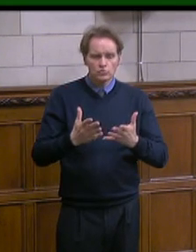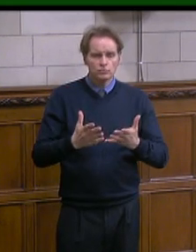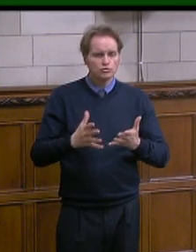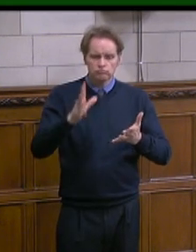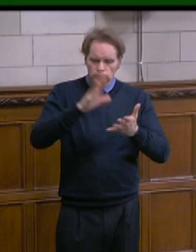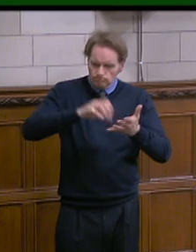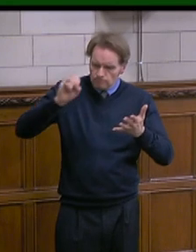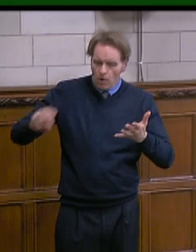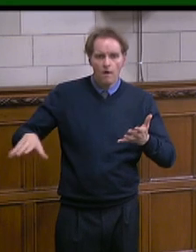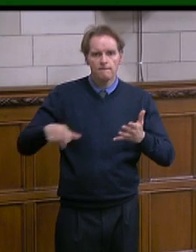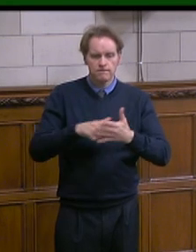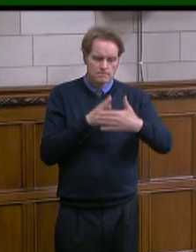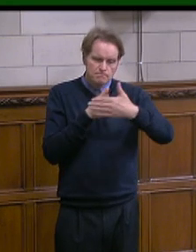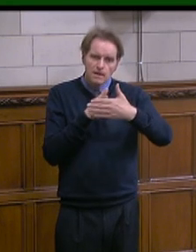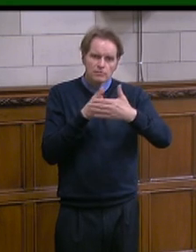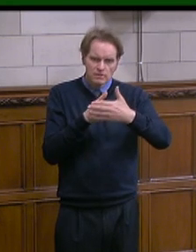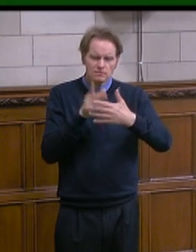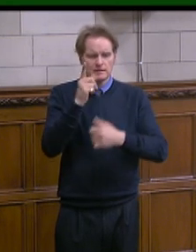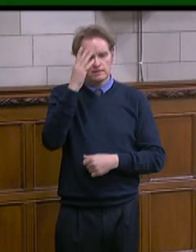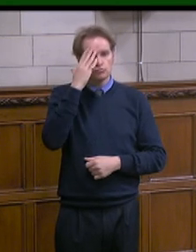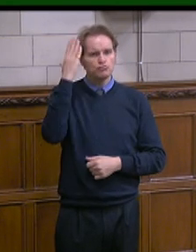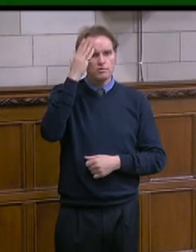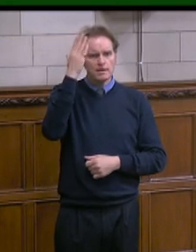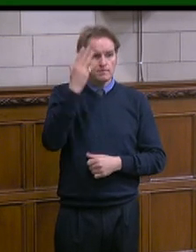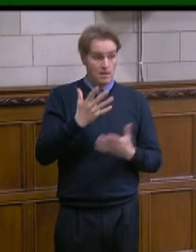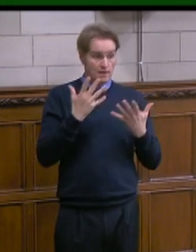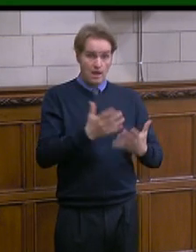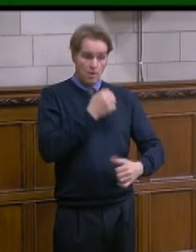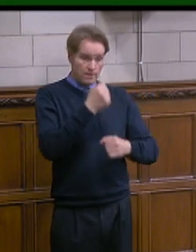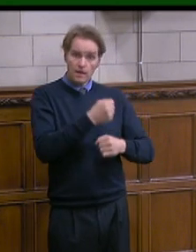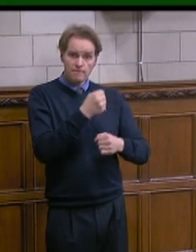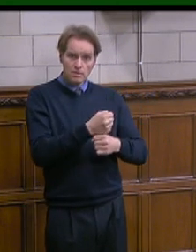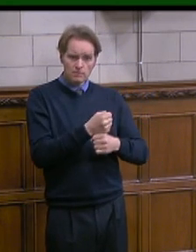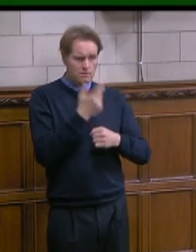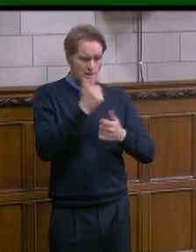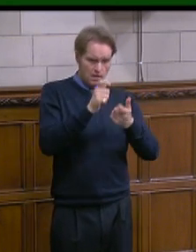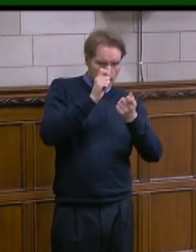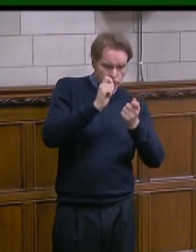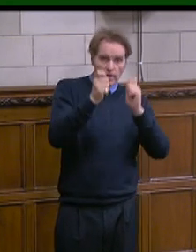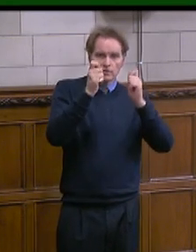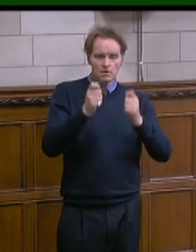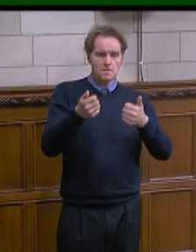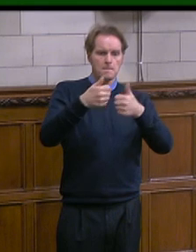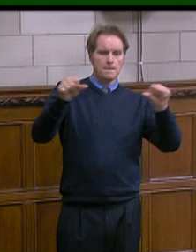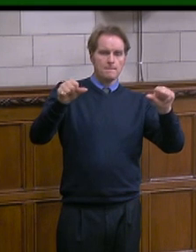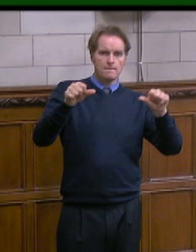The Government have the power to take a small step towards creating the fictional world